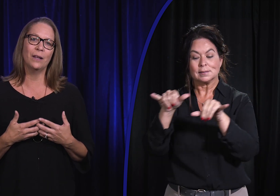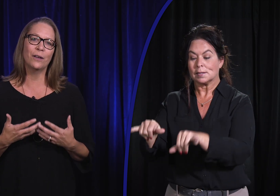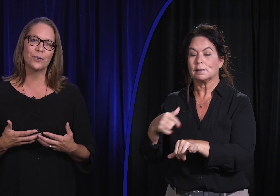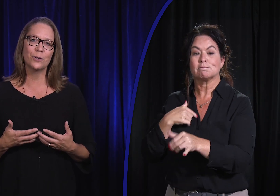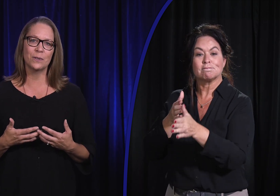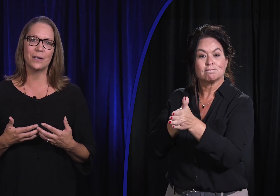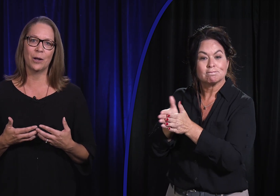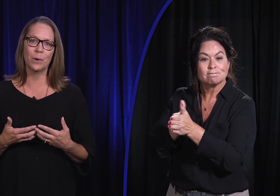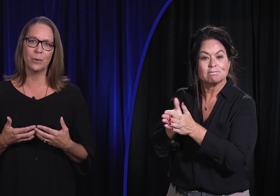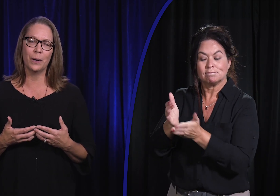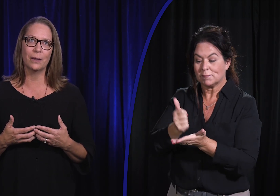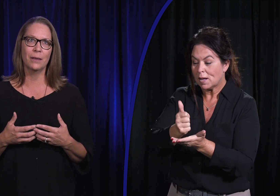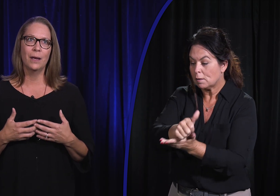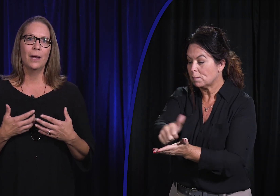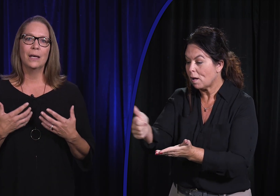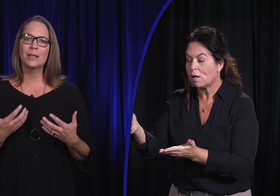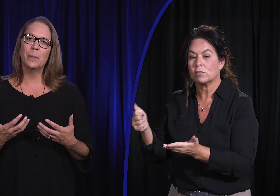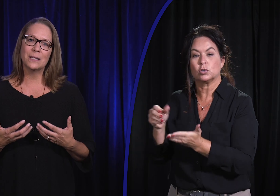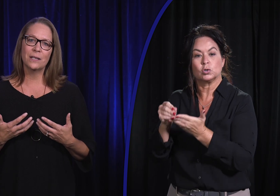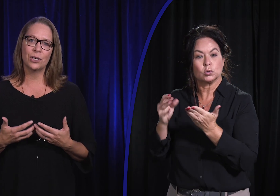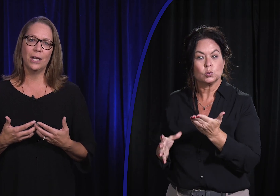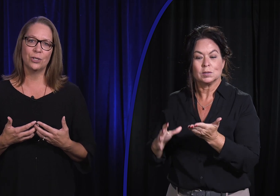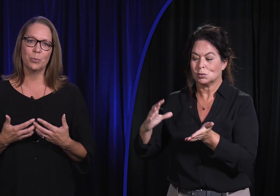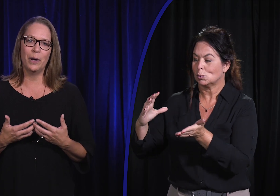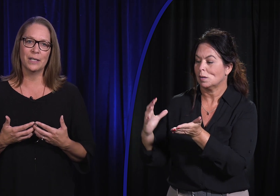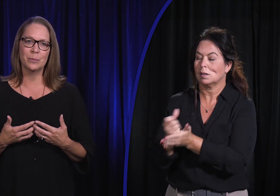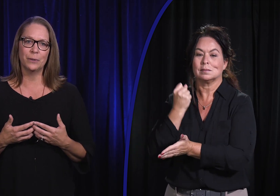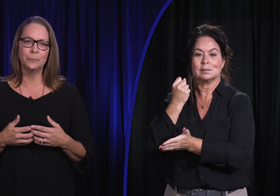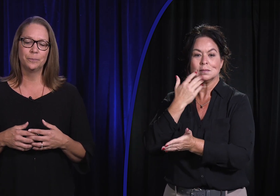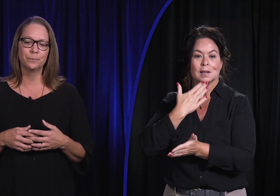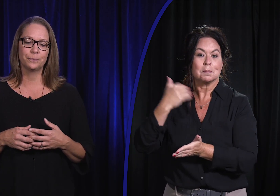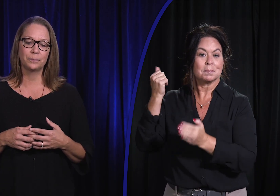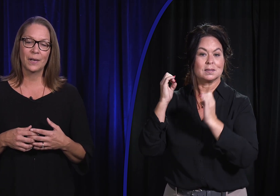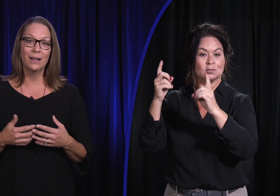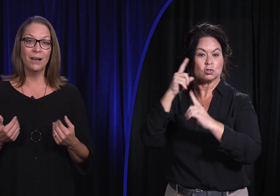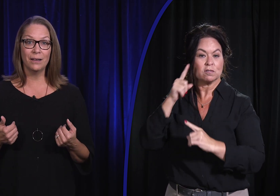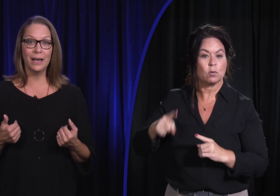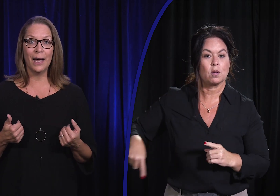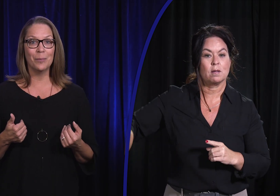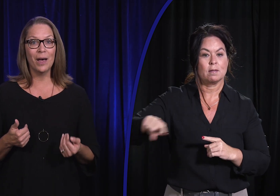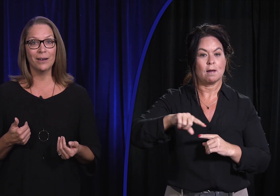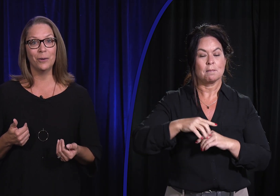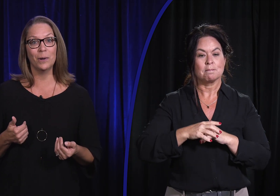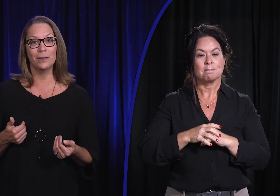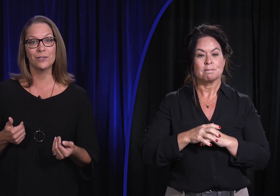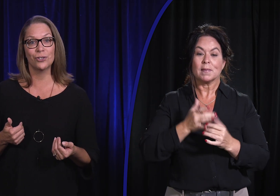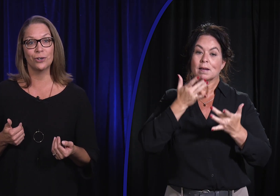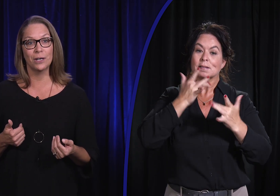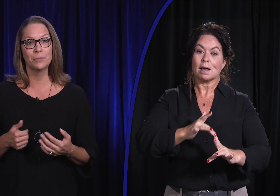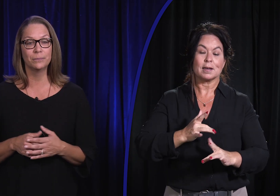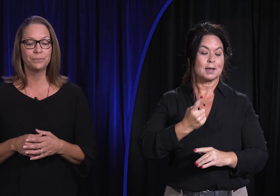the other students that I work with get the best education possible. Luckily, I am not alone on this journey.